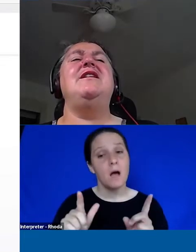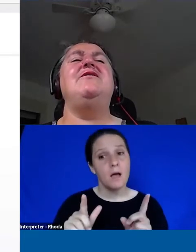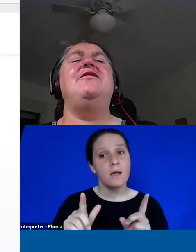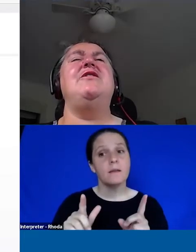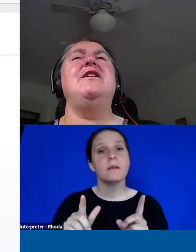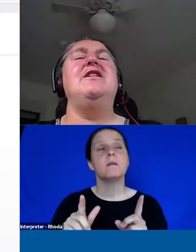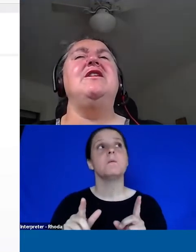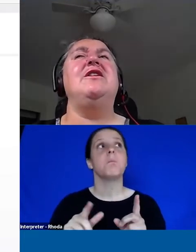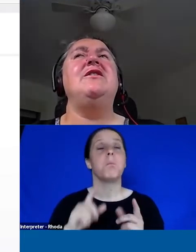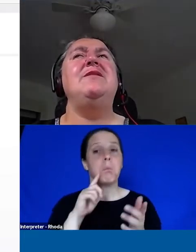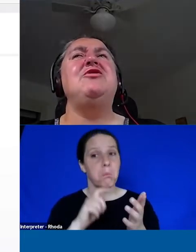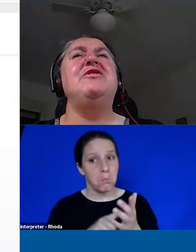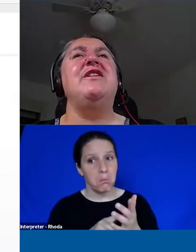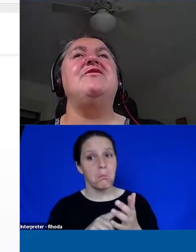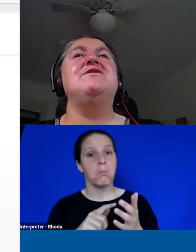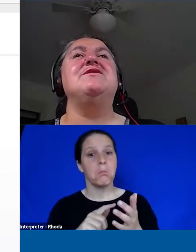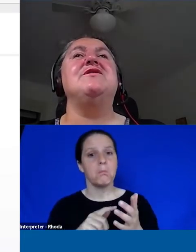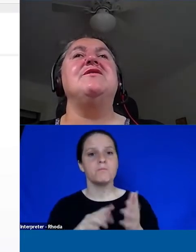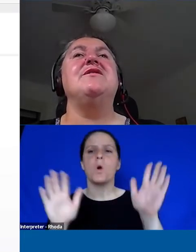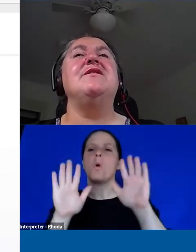It had very clear... Let me try San Francisco.